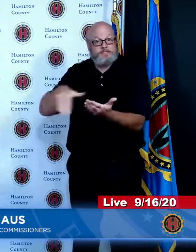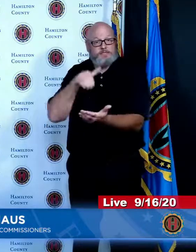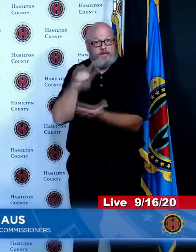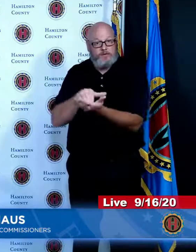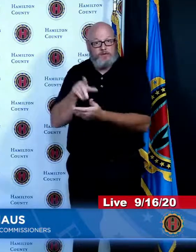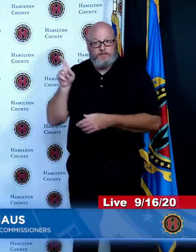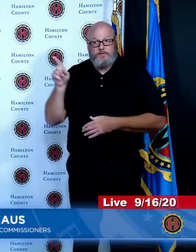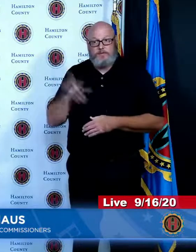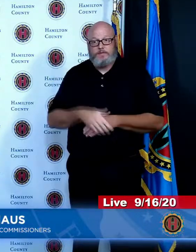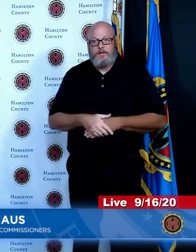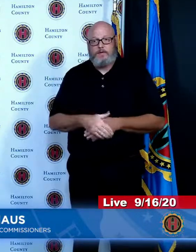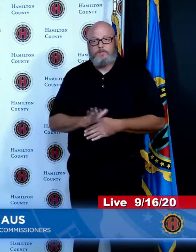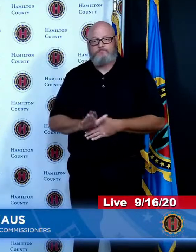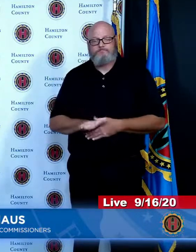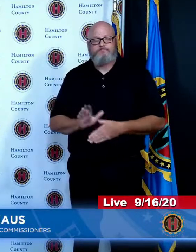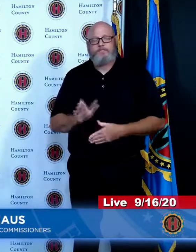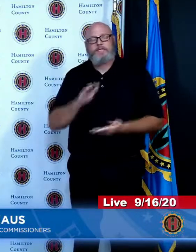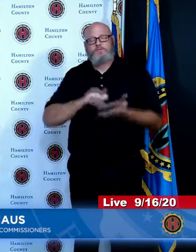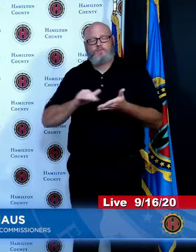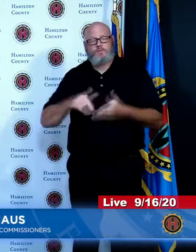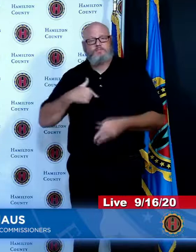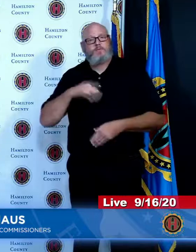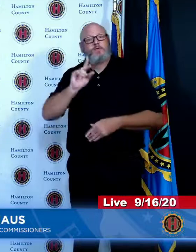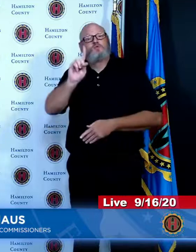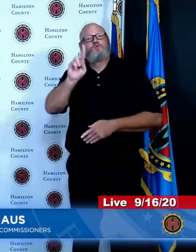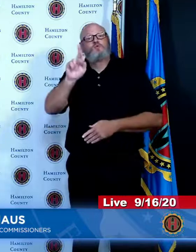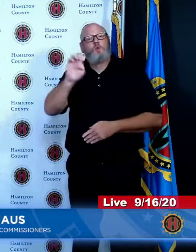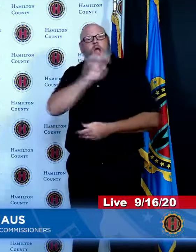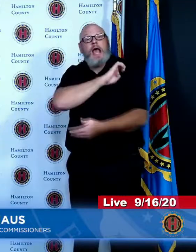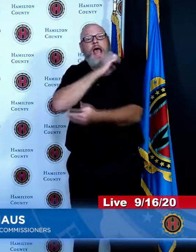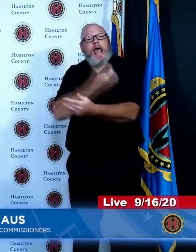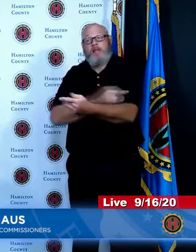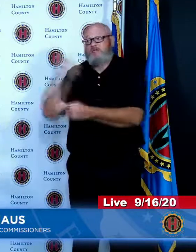options and financial assistance programs available to customers